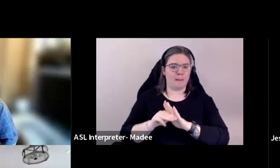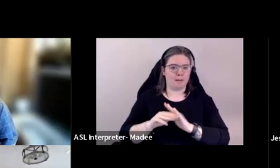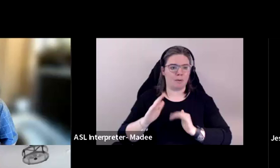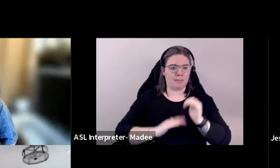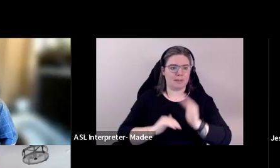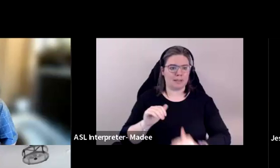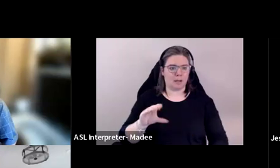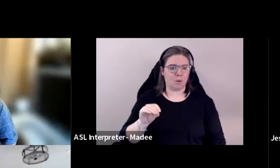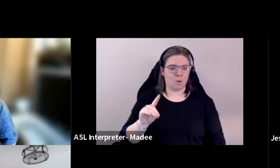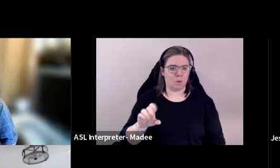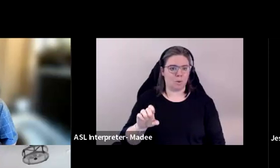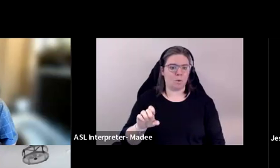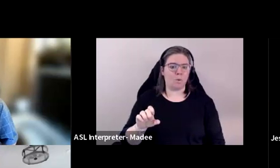Rebecca Rabatin, she/her, Independence First: which brings down